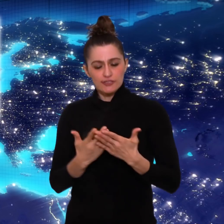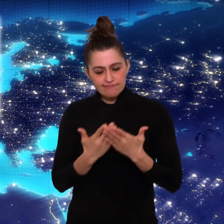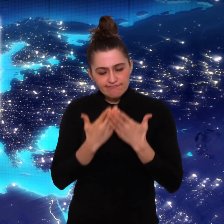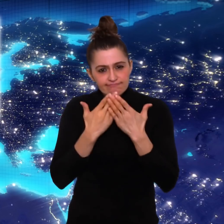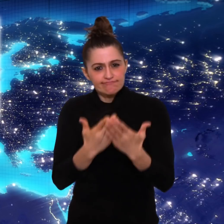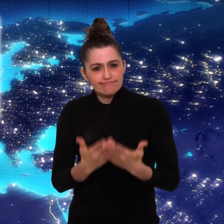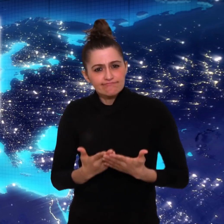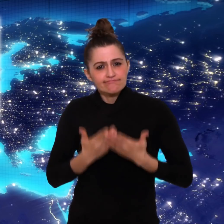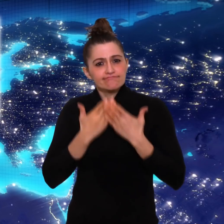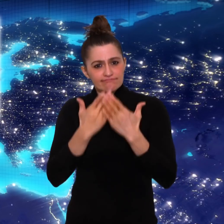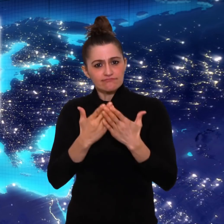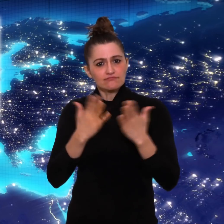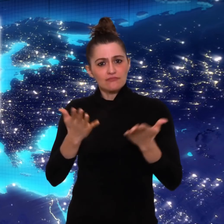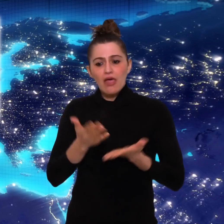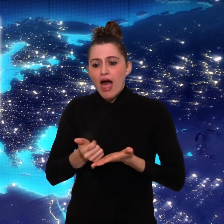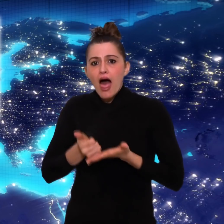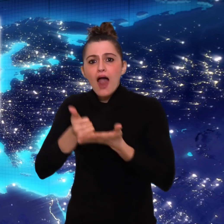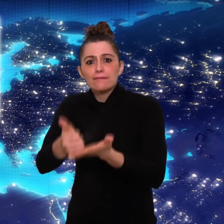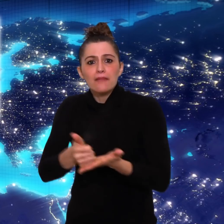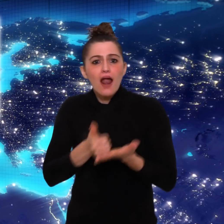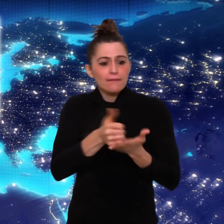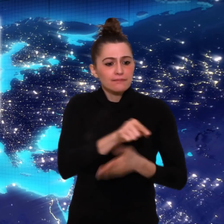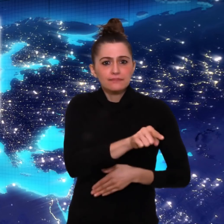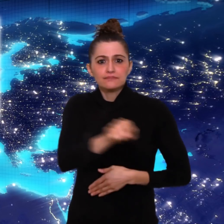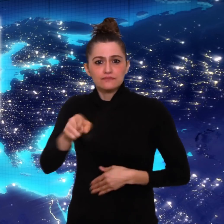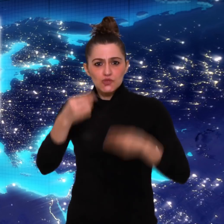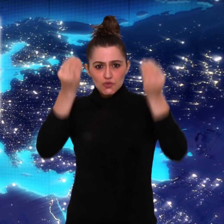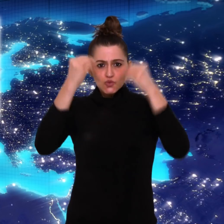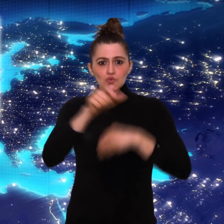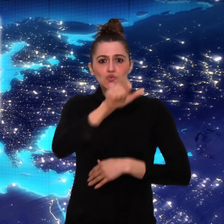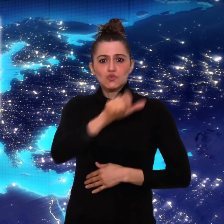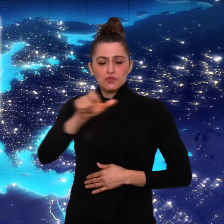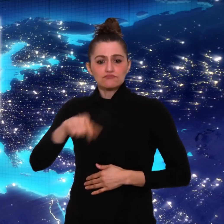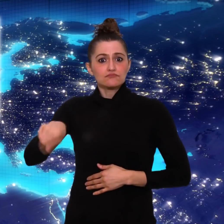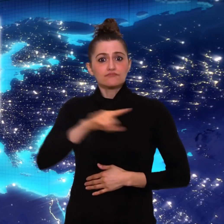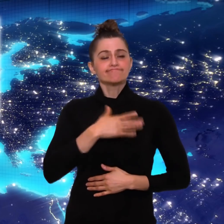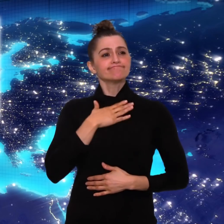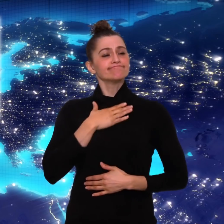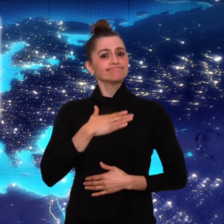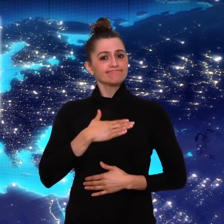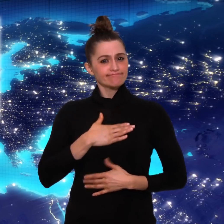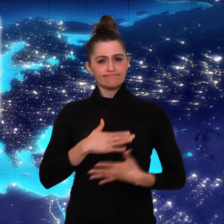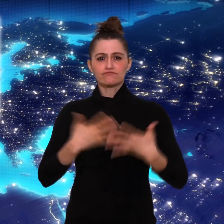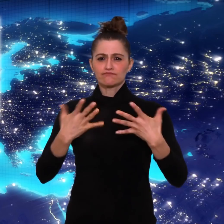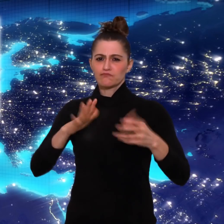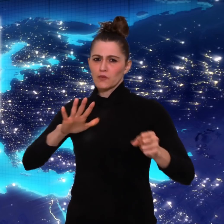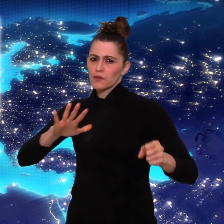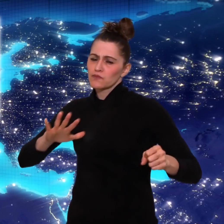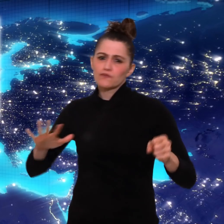become fully conversant in sign